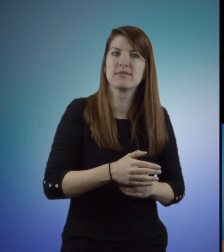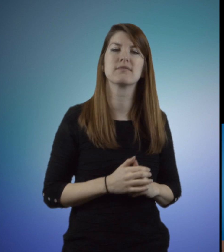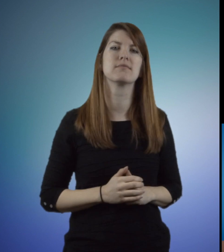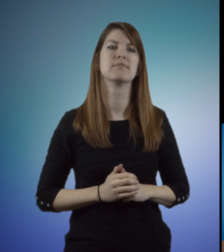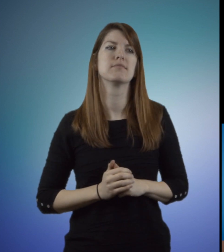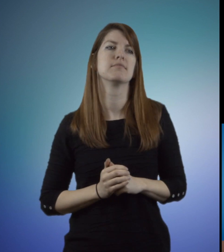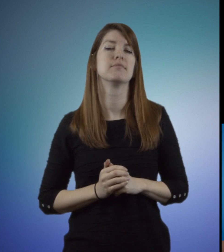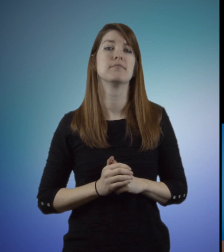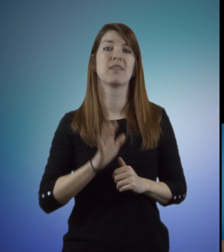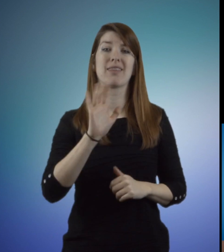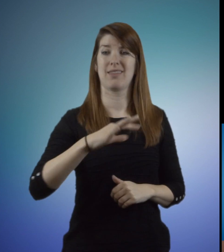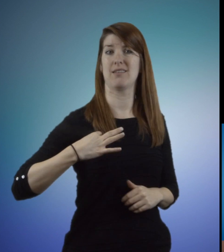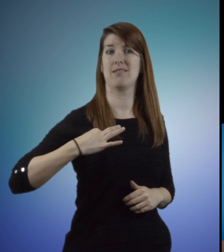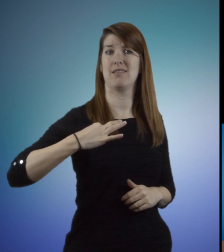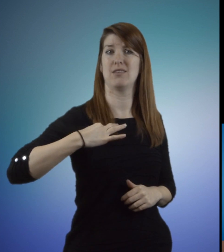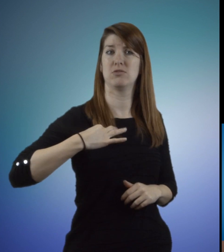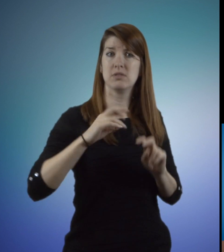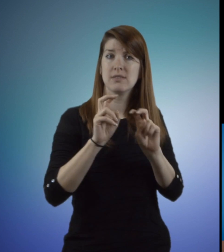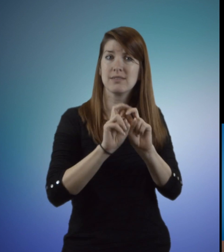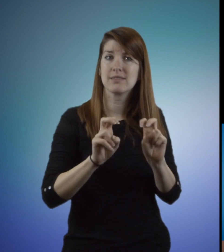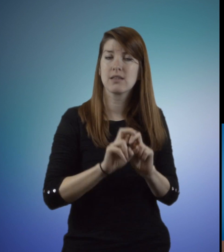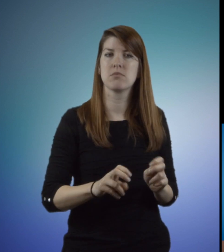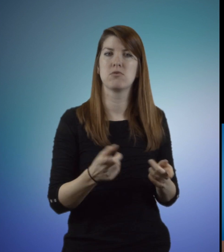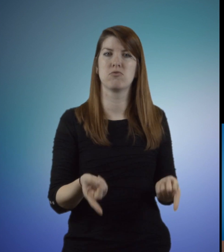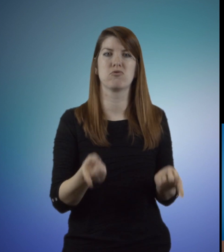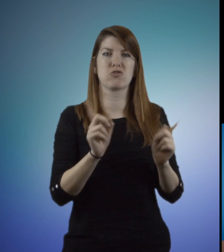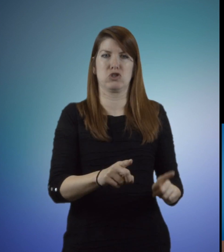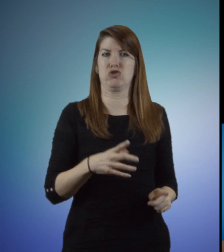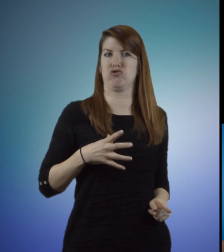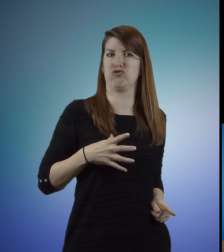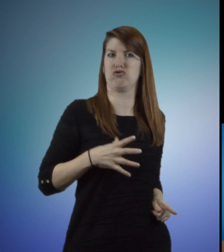The eligibility assessment occurs early on as you enter the system.